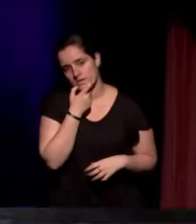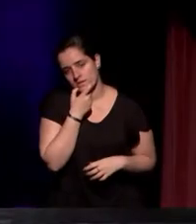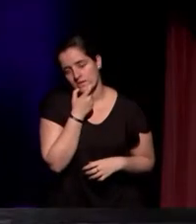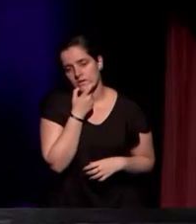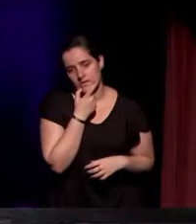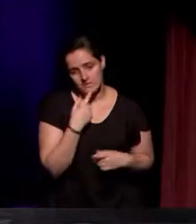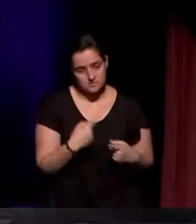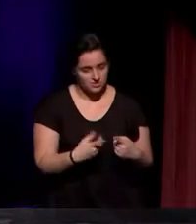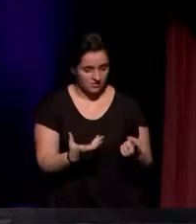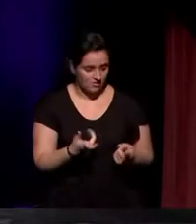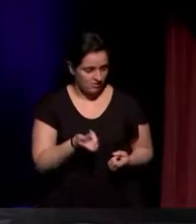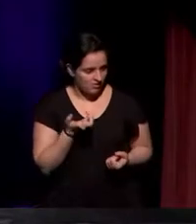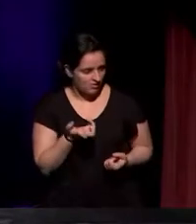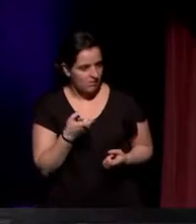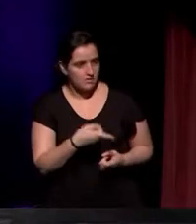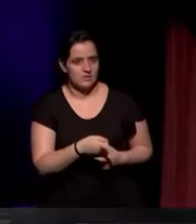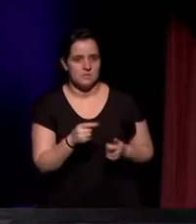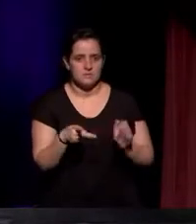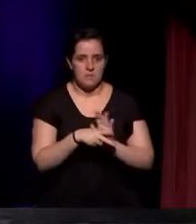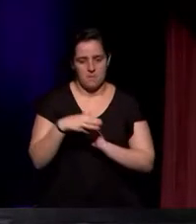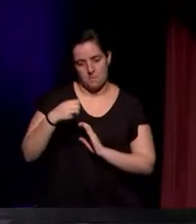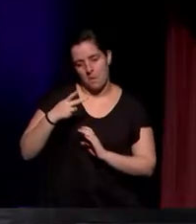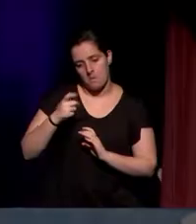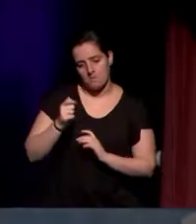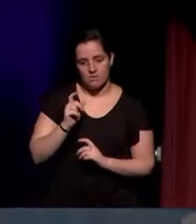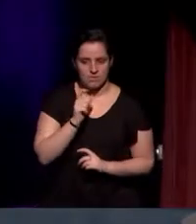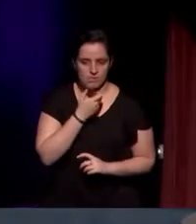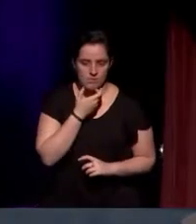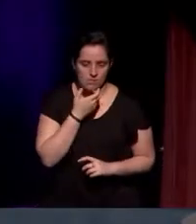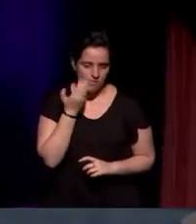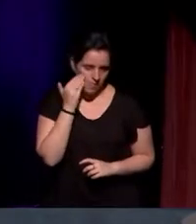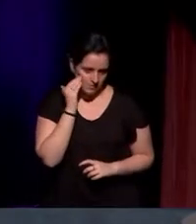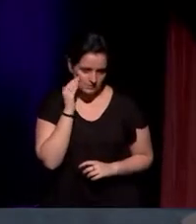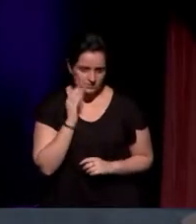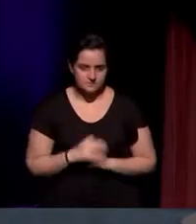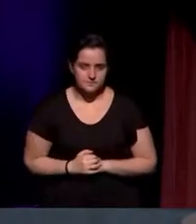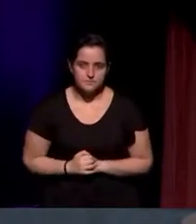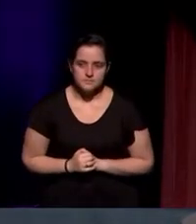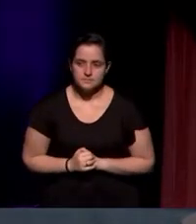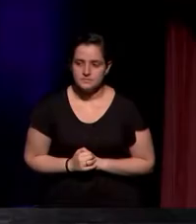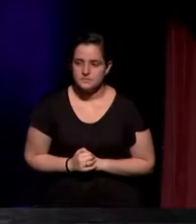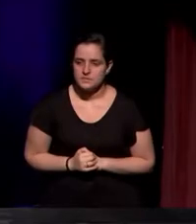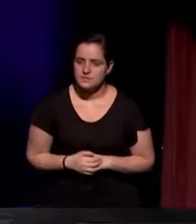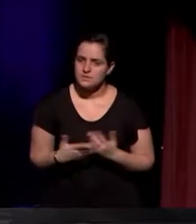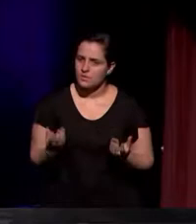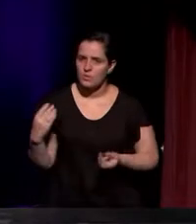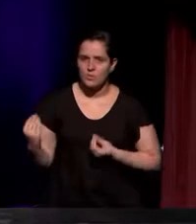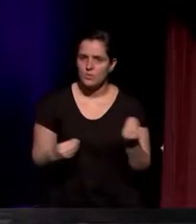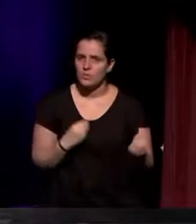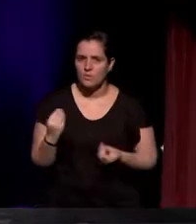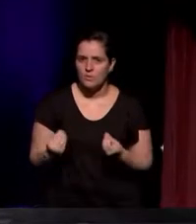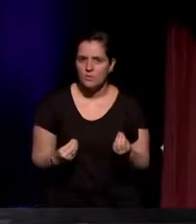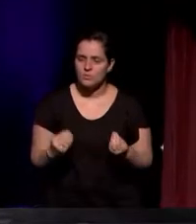with the Pink Map, then a colonialism which was based in forced labor,